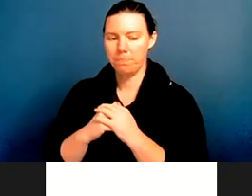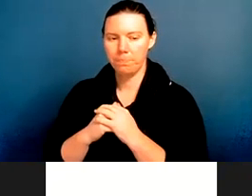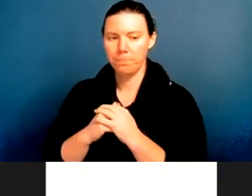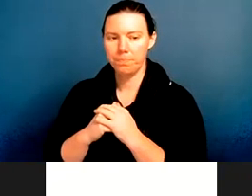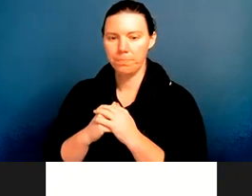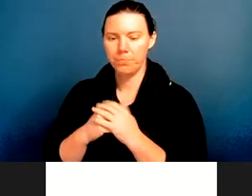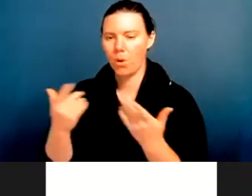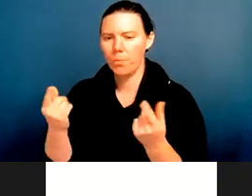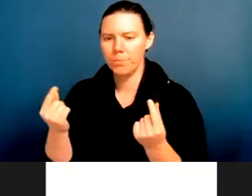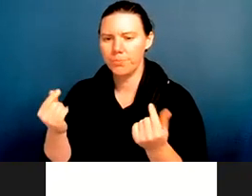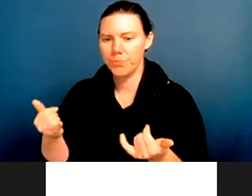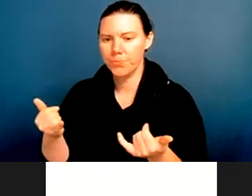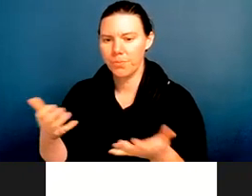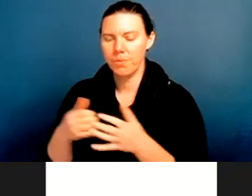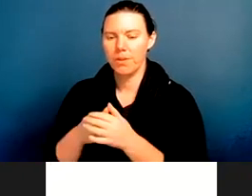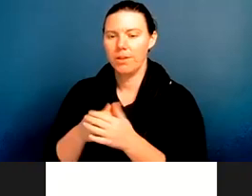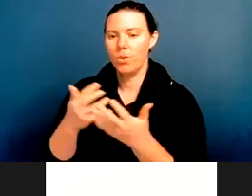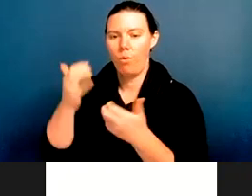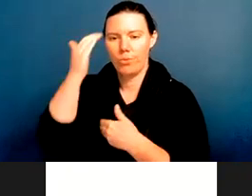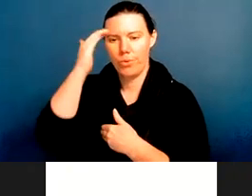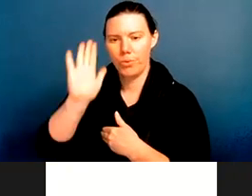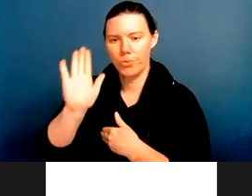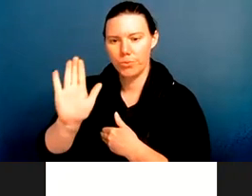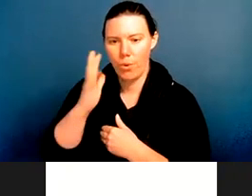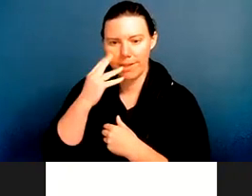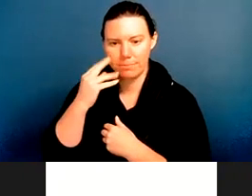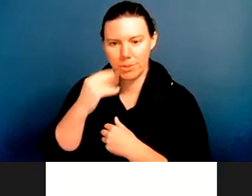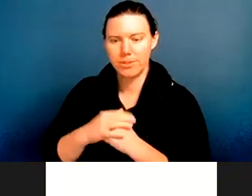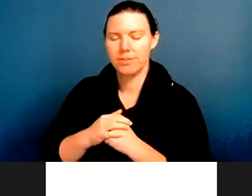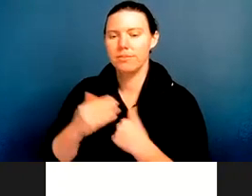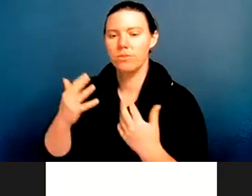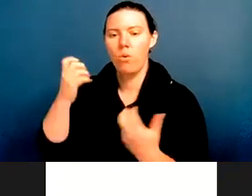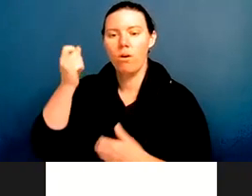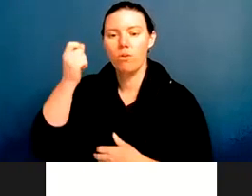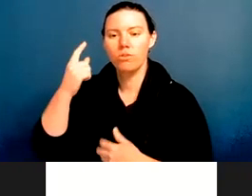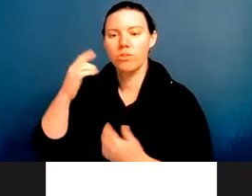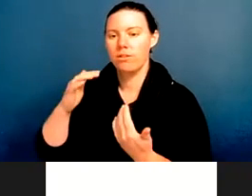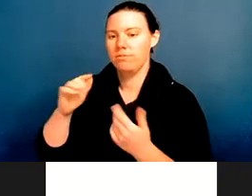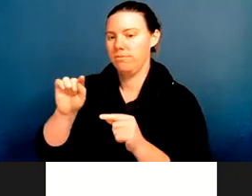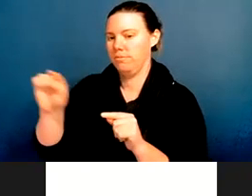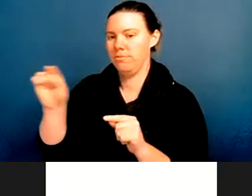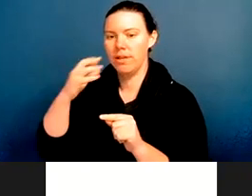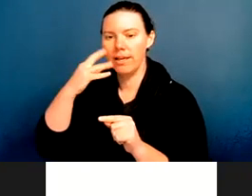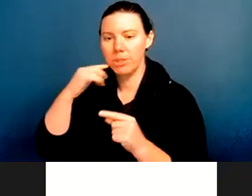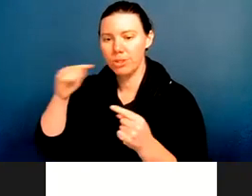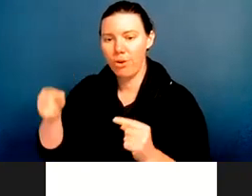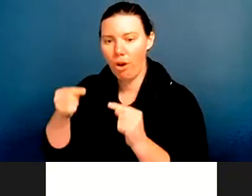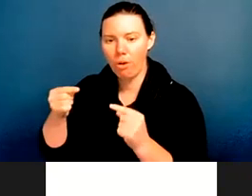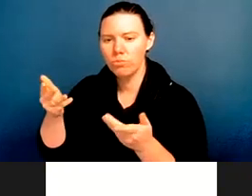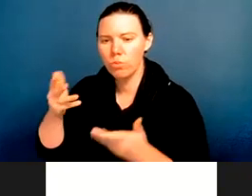We want to better understand how individuals are harmed, be aware of the role that health inequities play